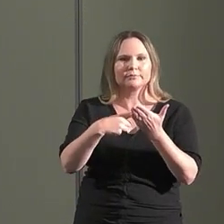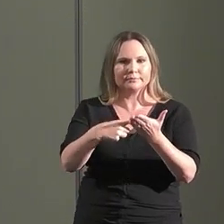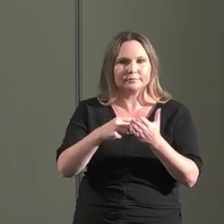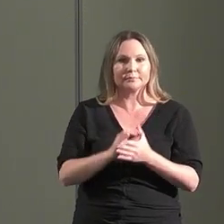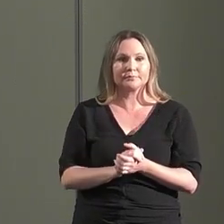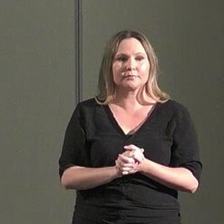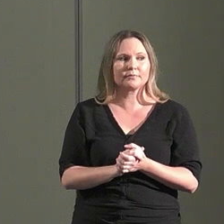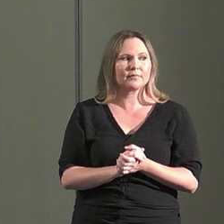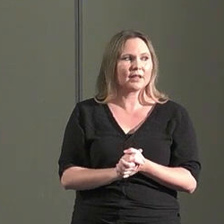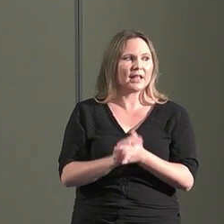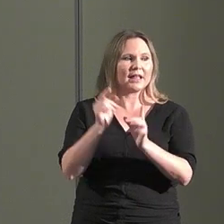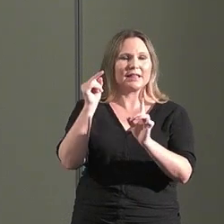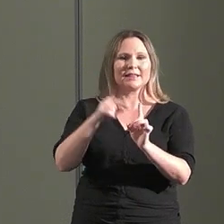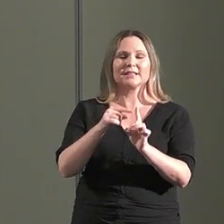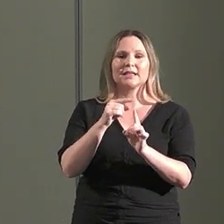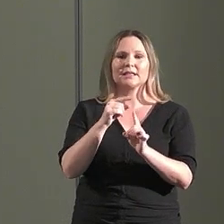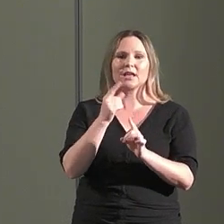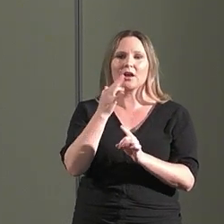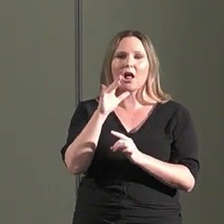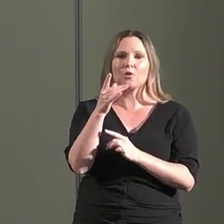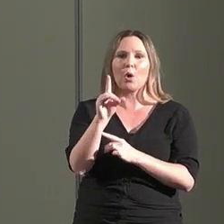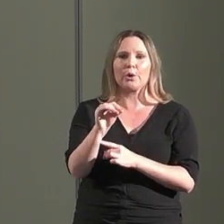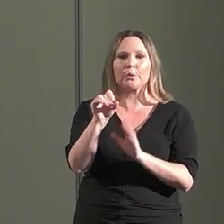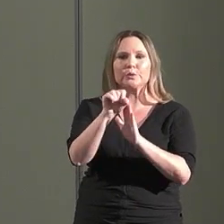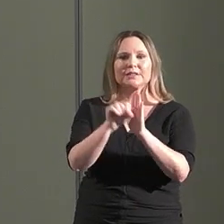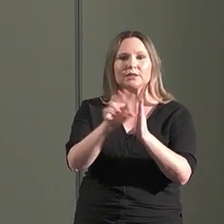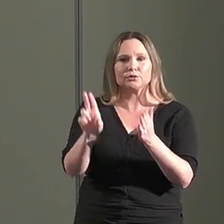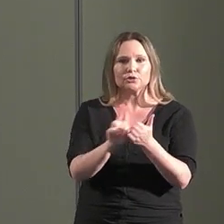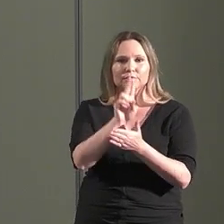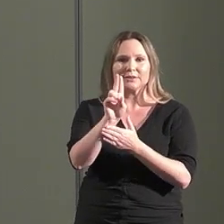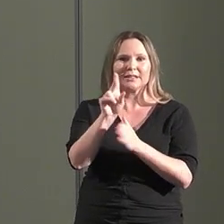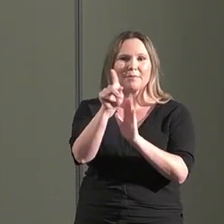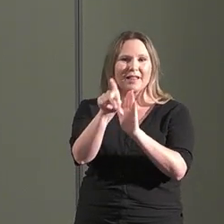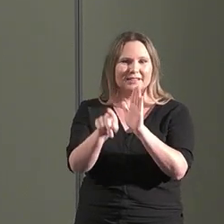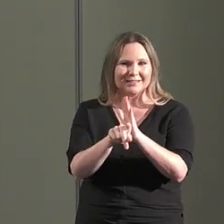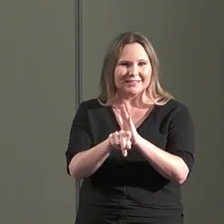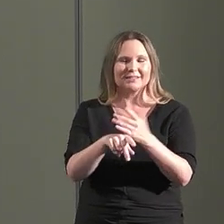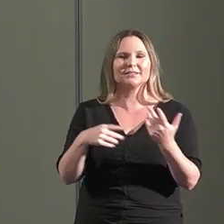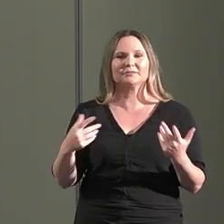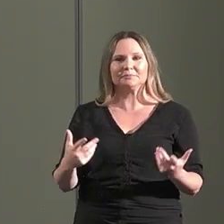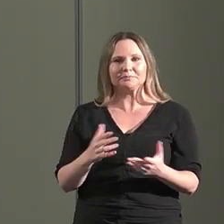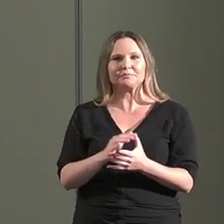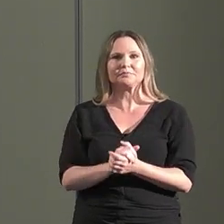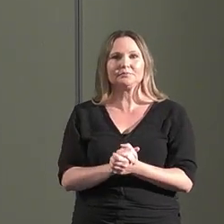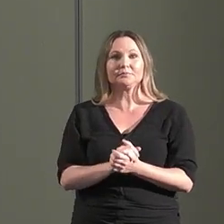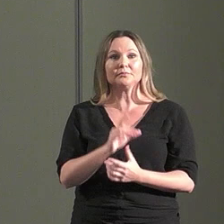This is a Colorado State University policy, kind of, you know, ultimately, even though